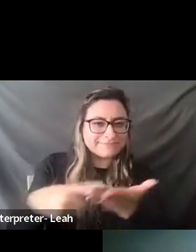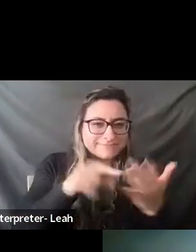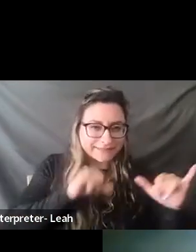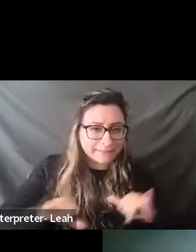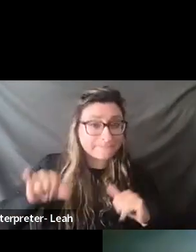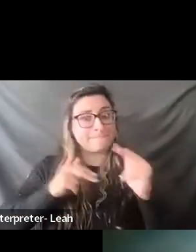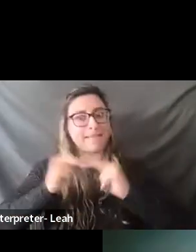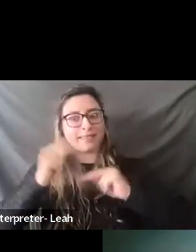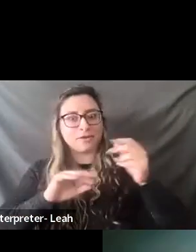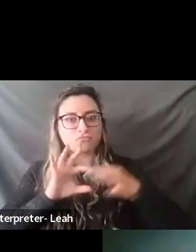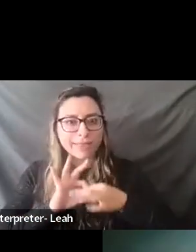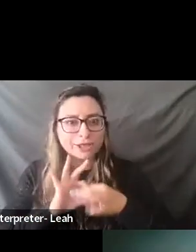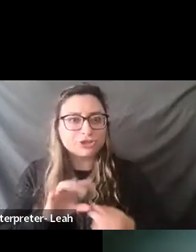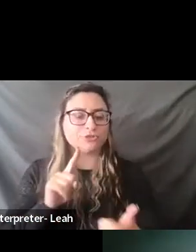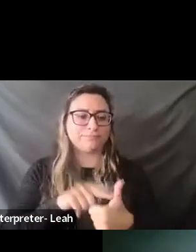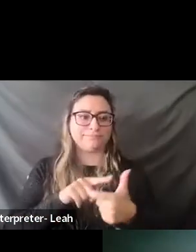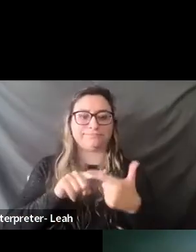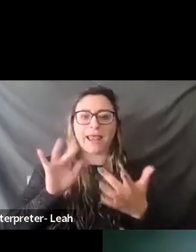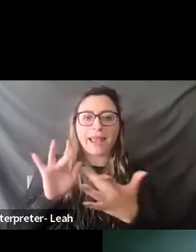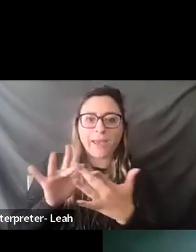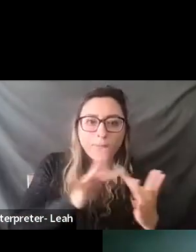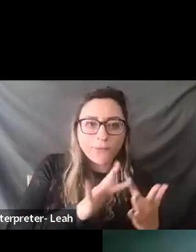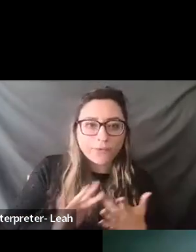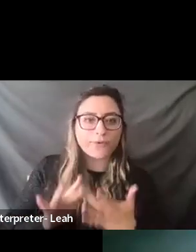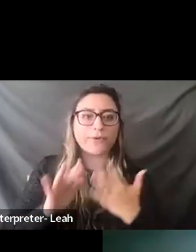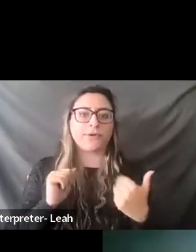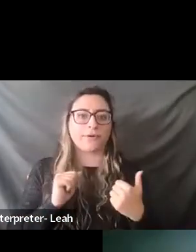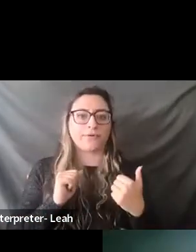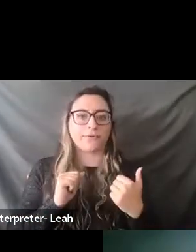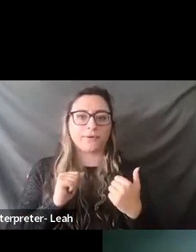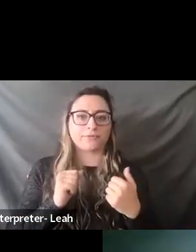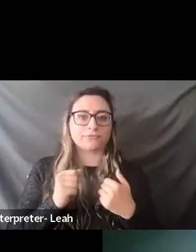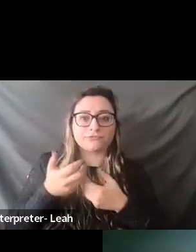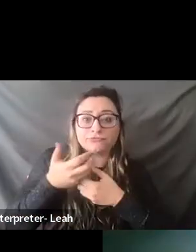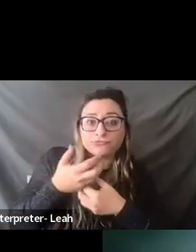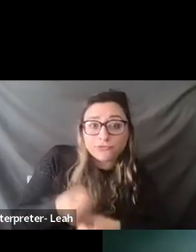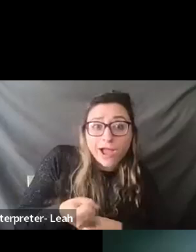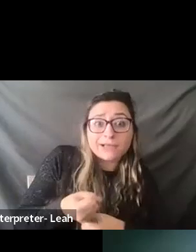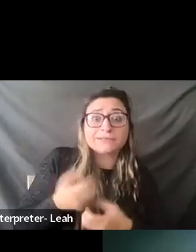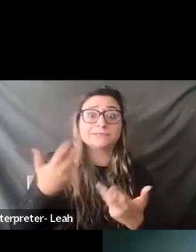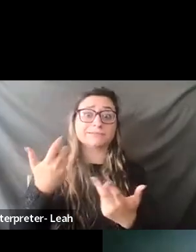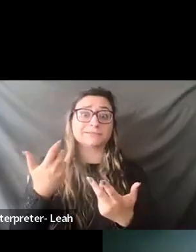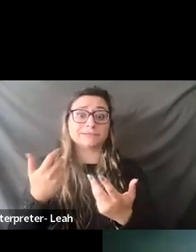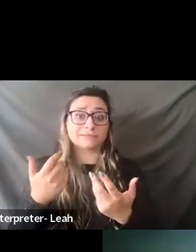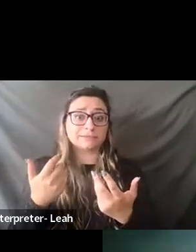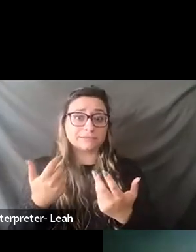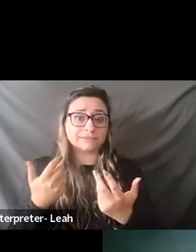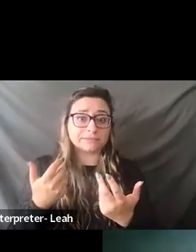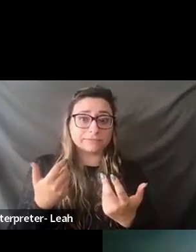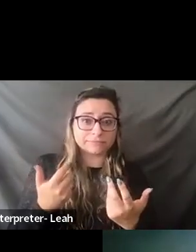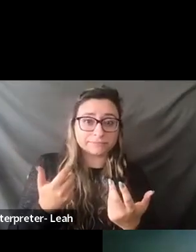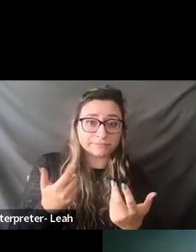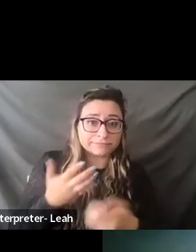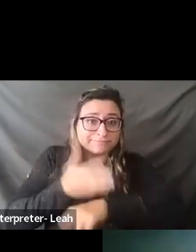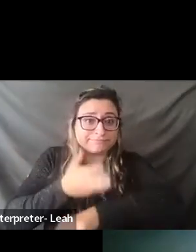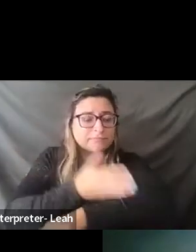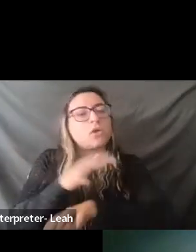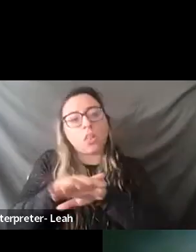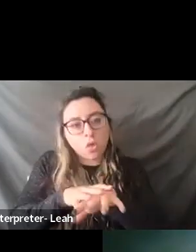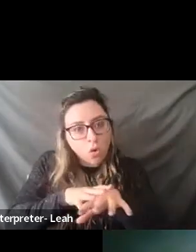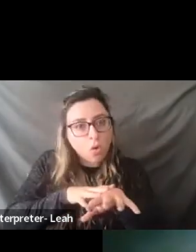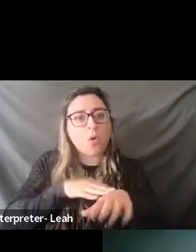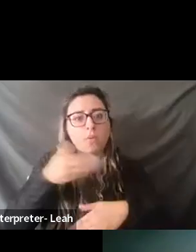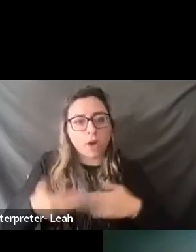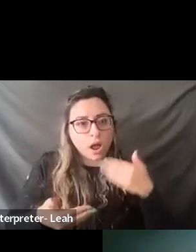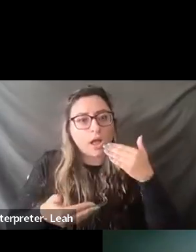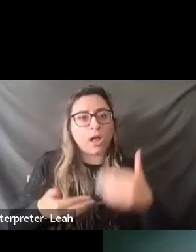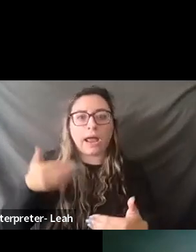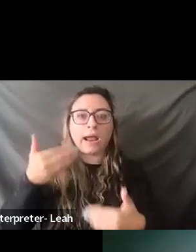Adriana: No, I think -- I think everything that has been -- listening -- we're really all saying the same thing.